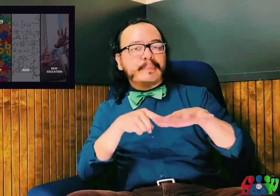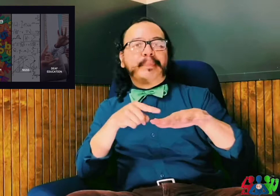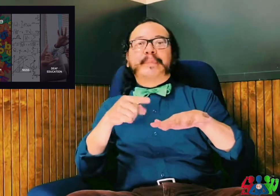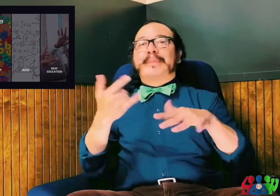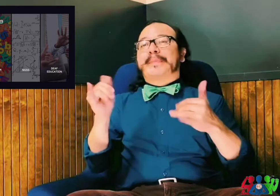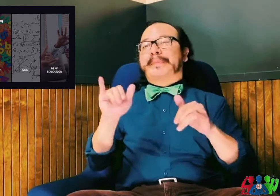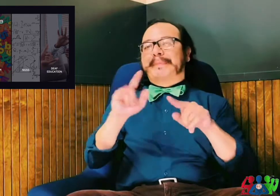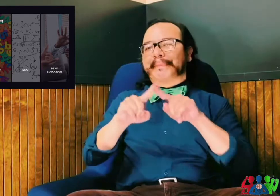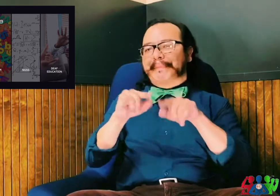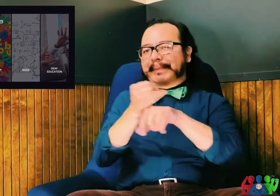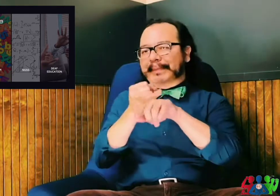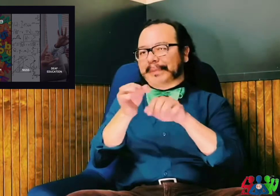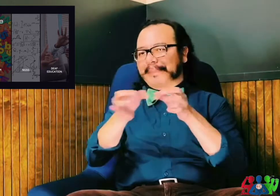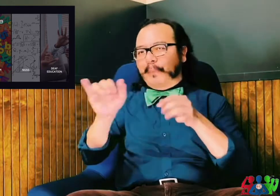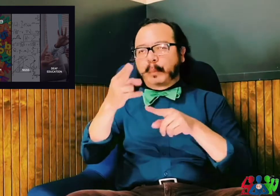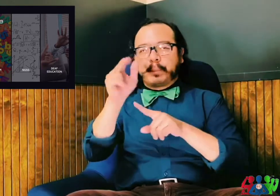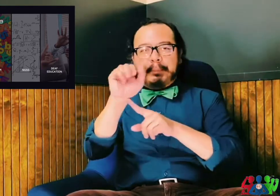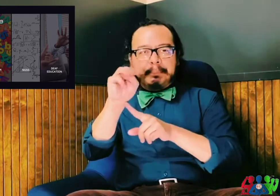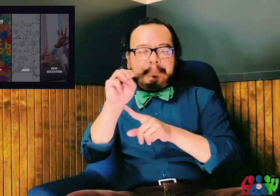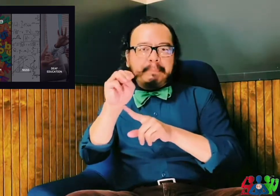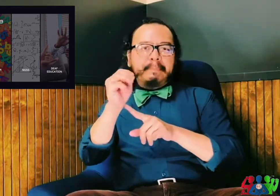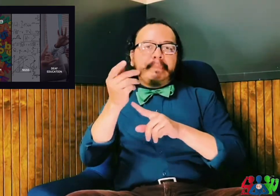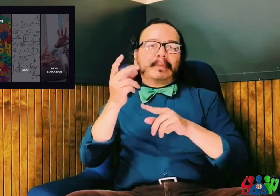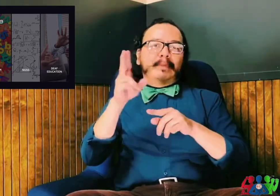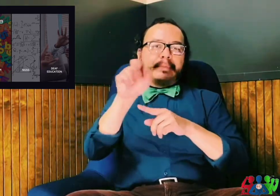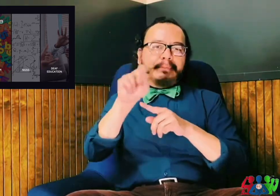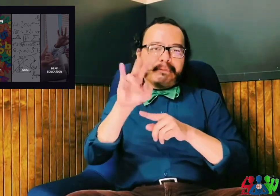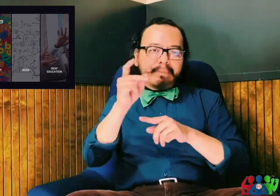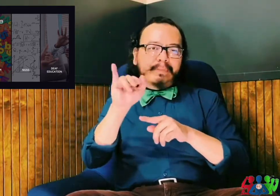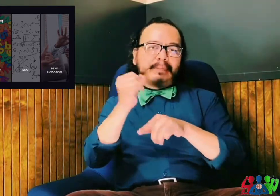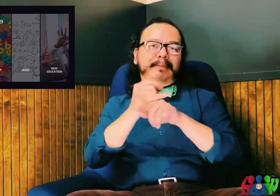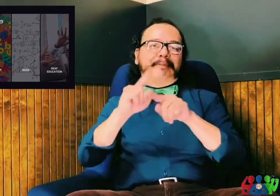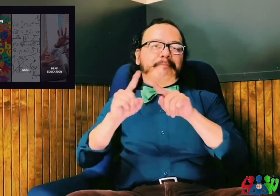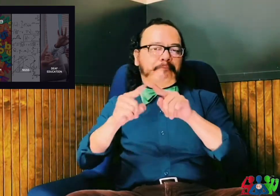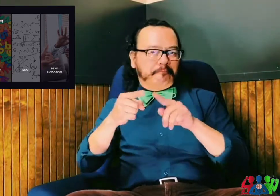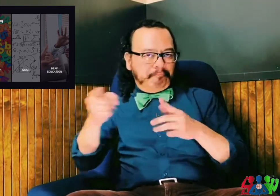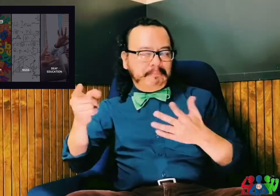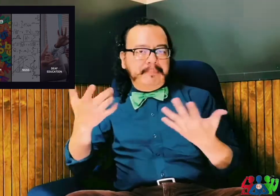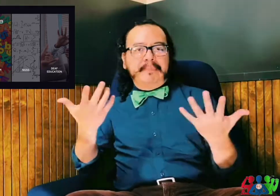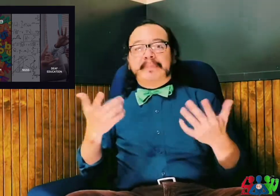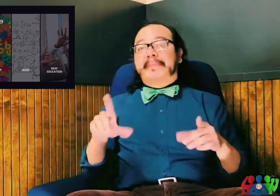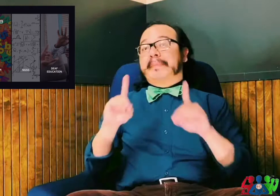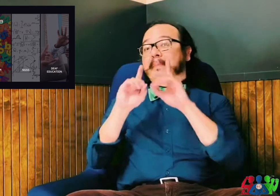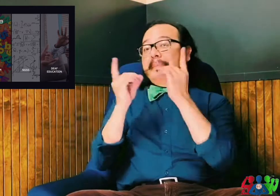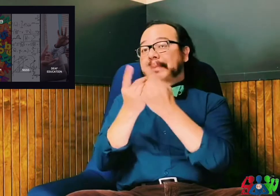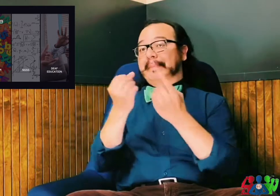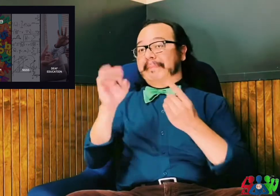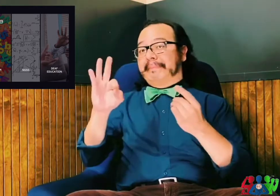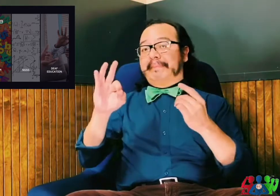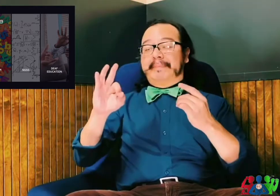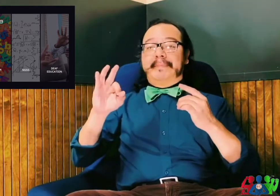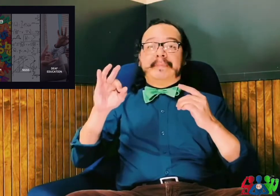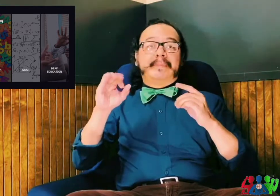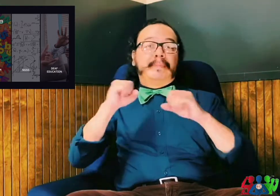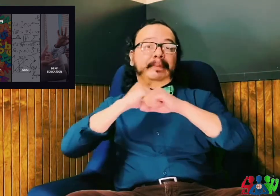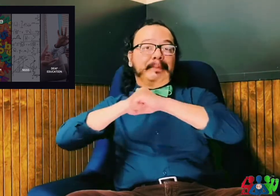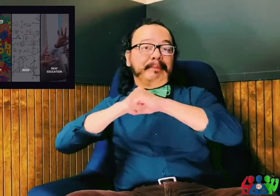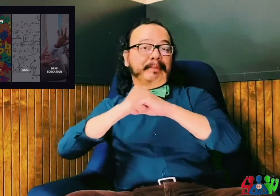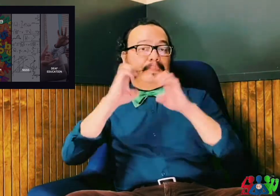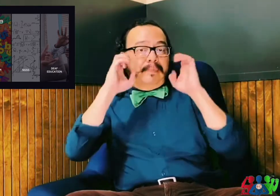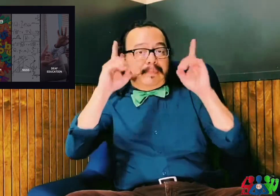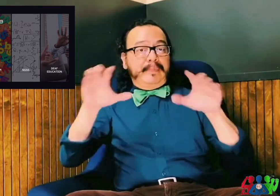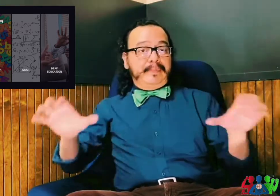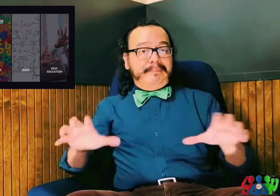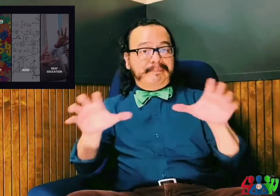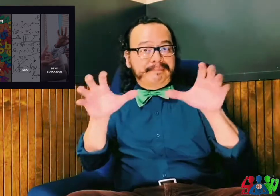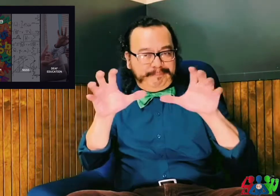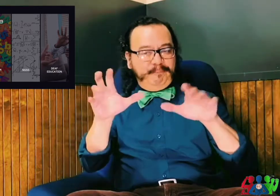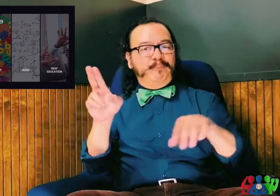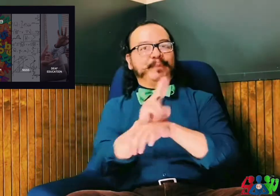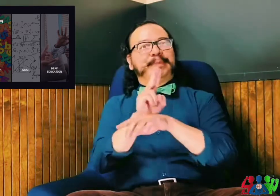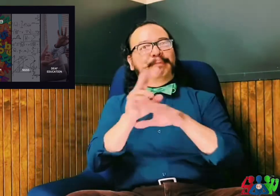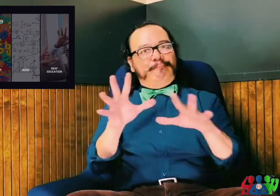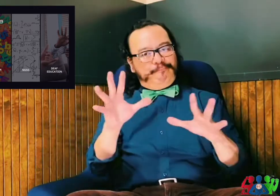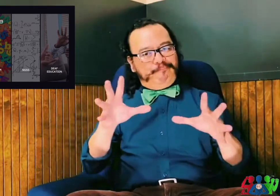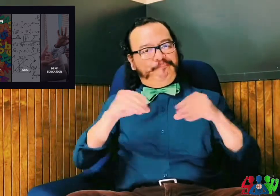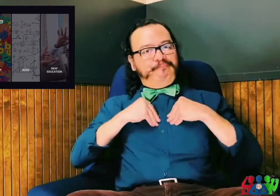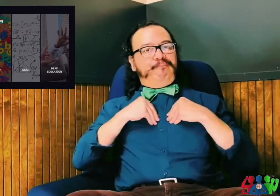including several islands – Guam and the US Virgin Islands – and the Department of Defense Education Activity.